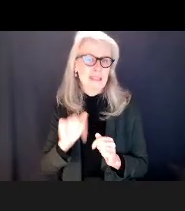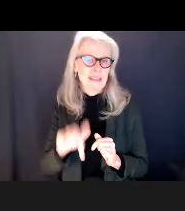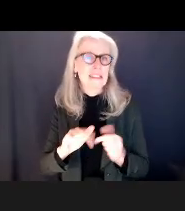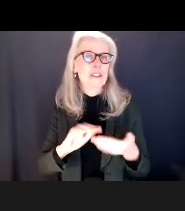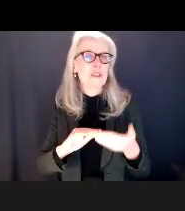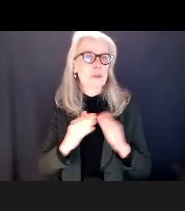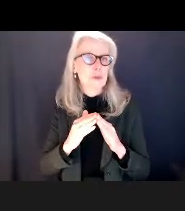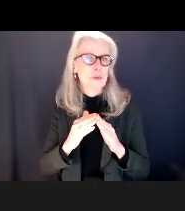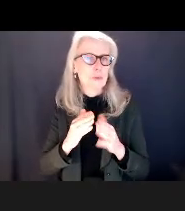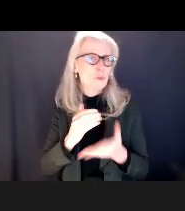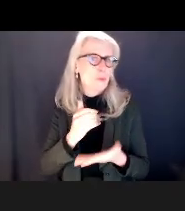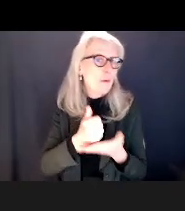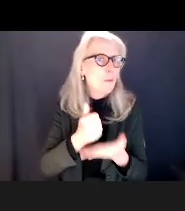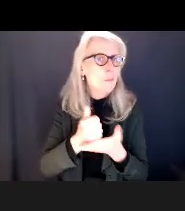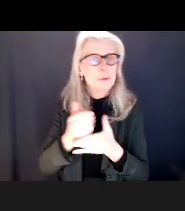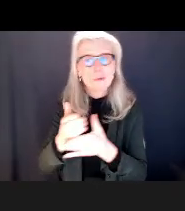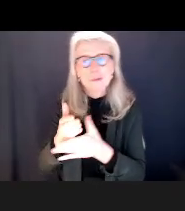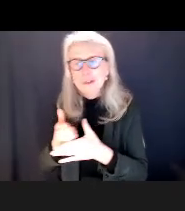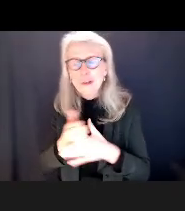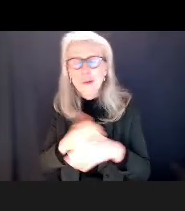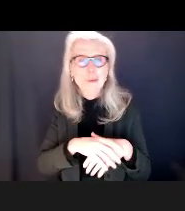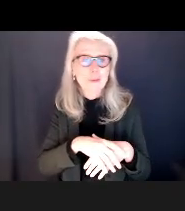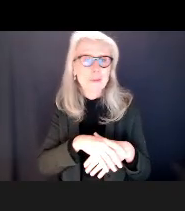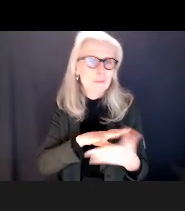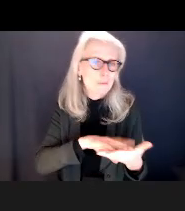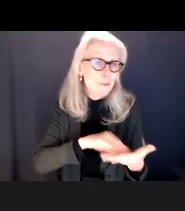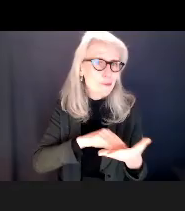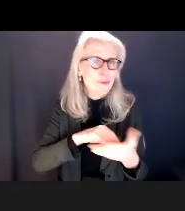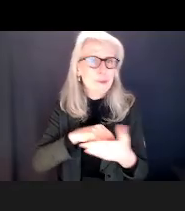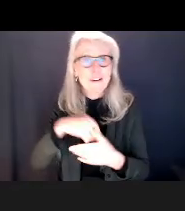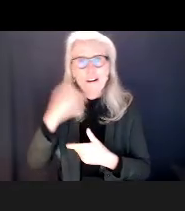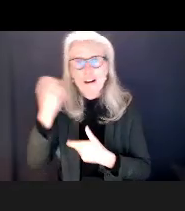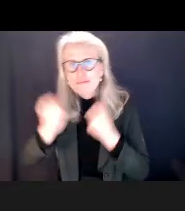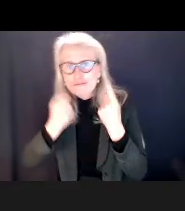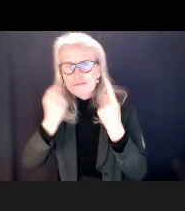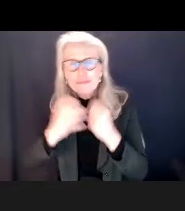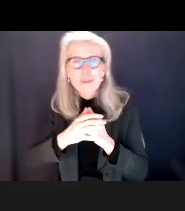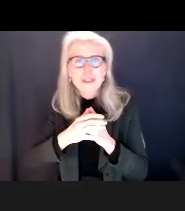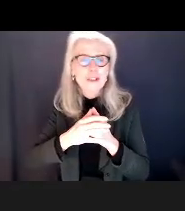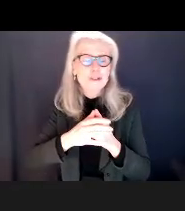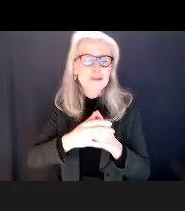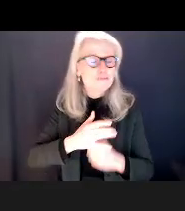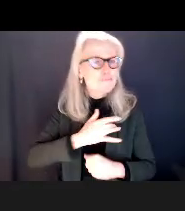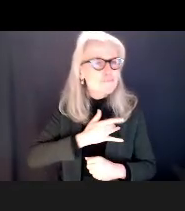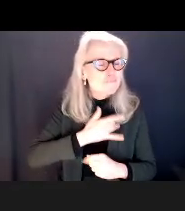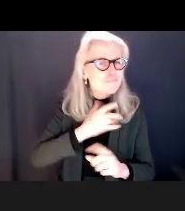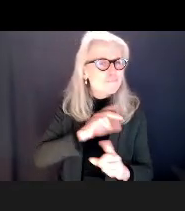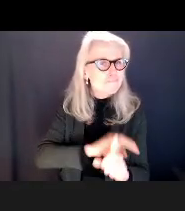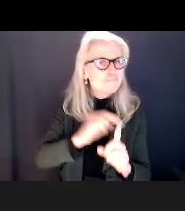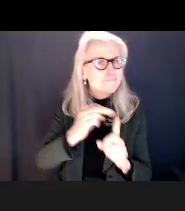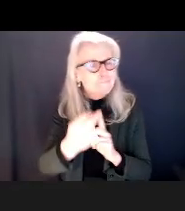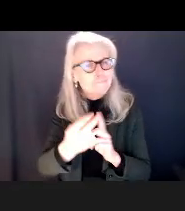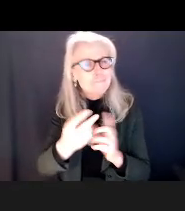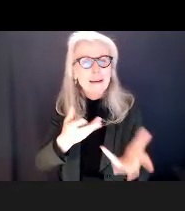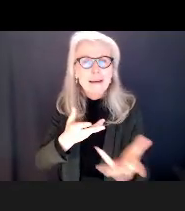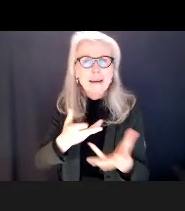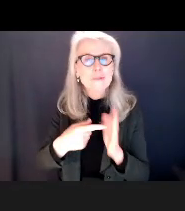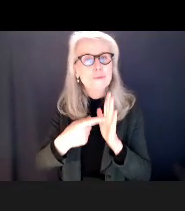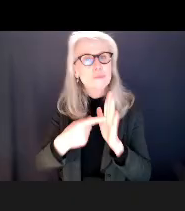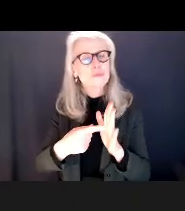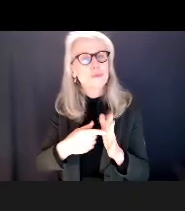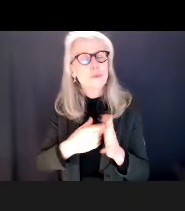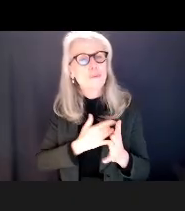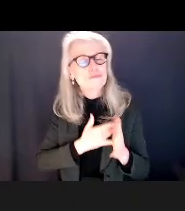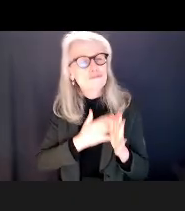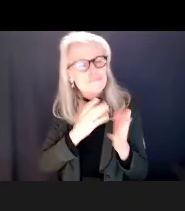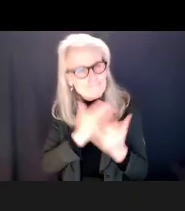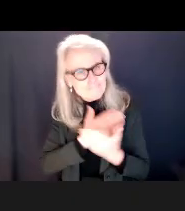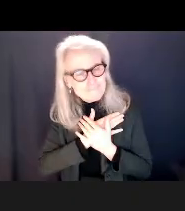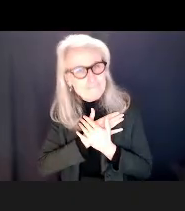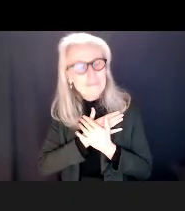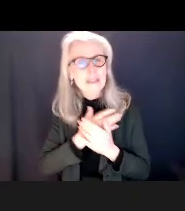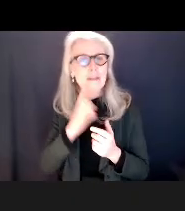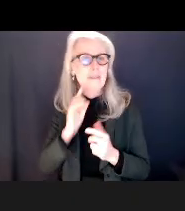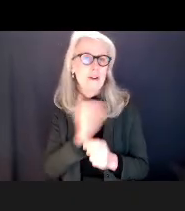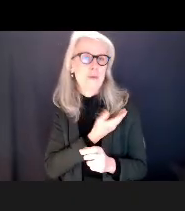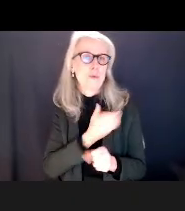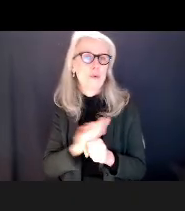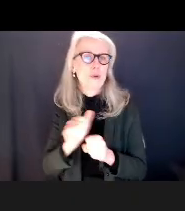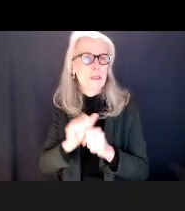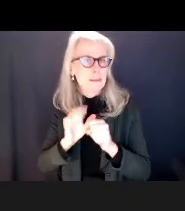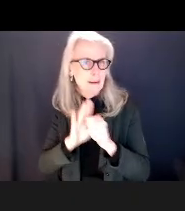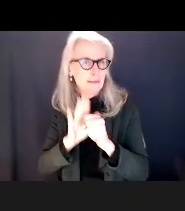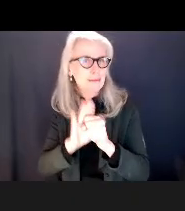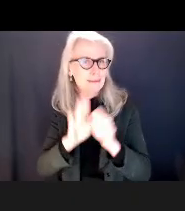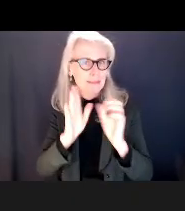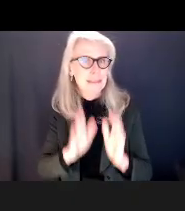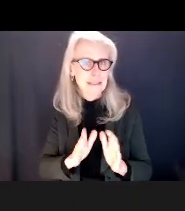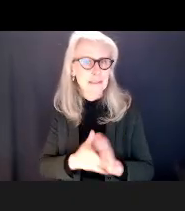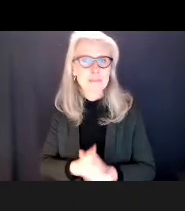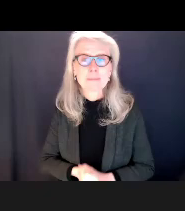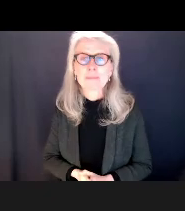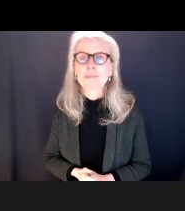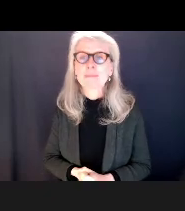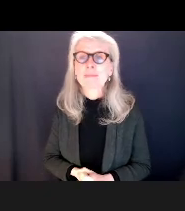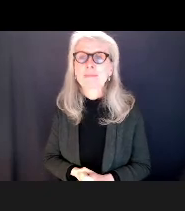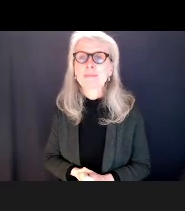learning, understanding, empathizing with one another, and showing compassion as activists.